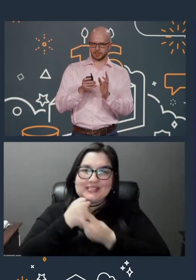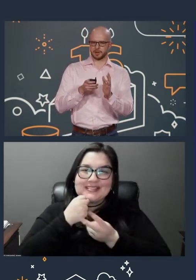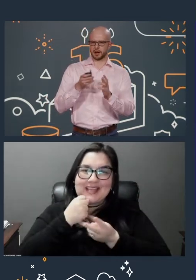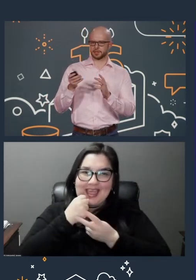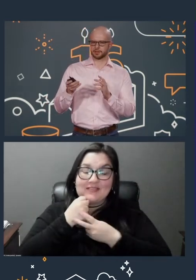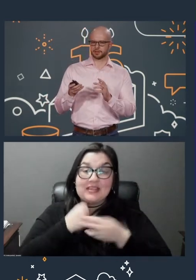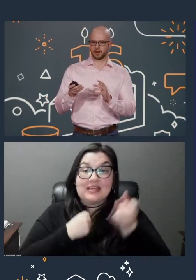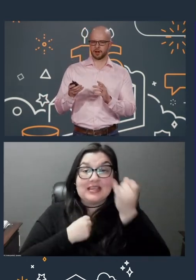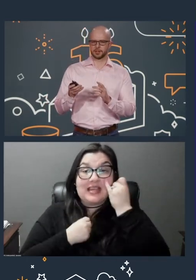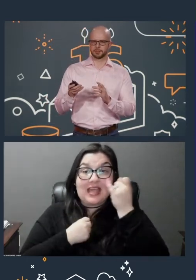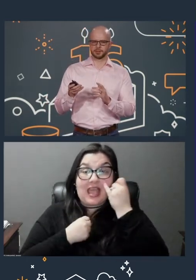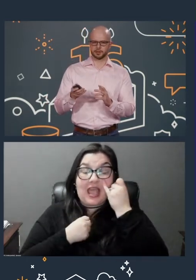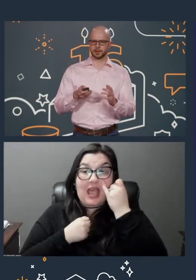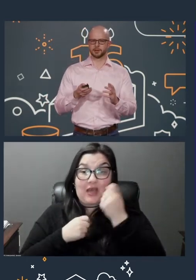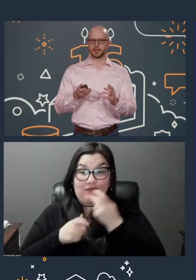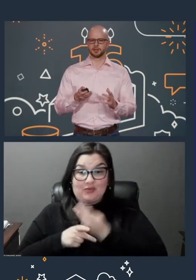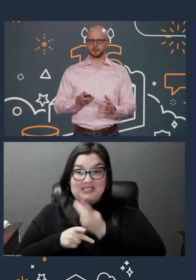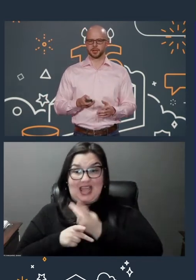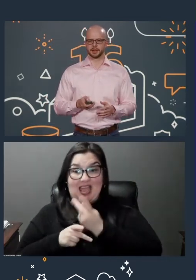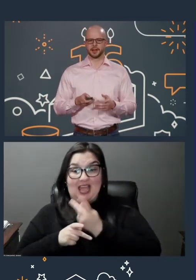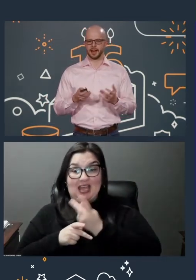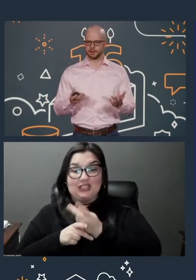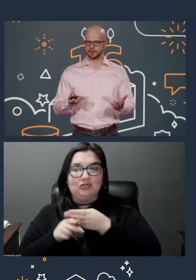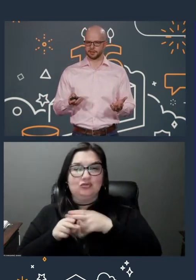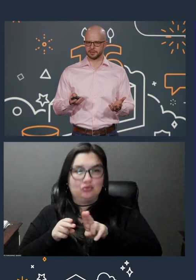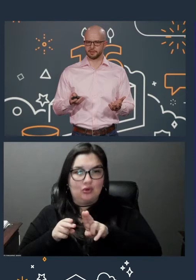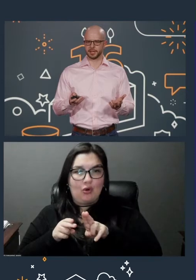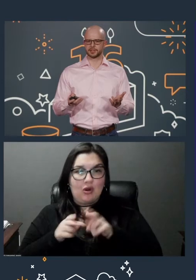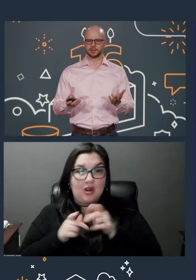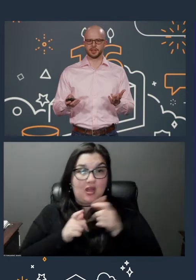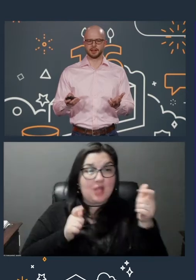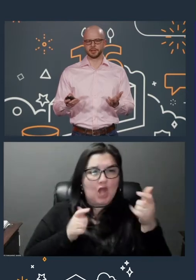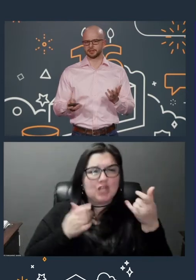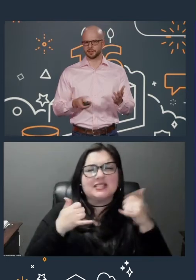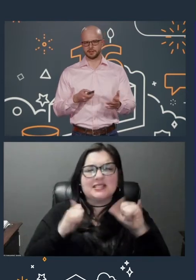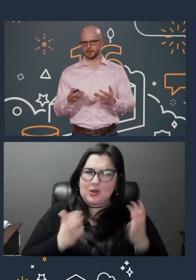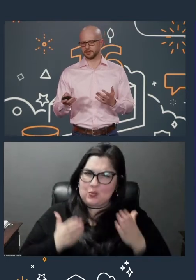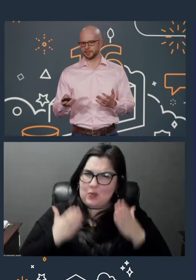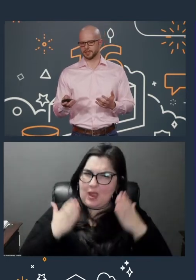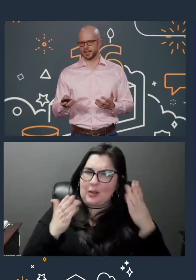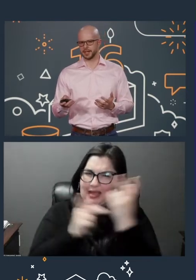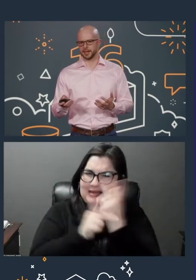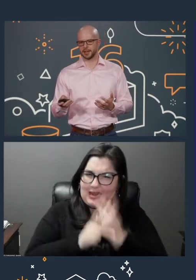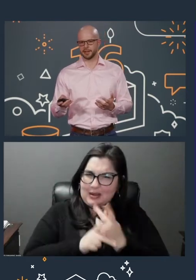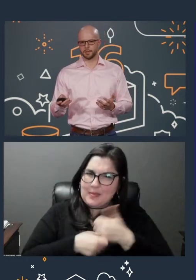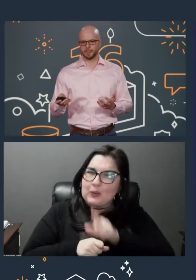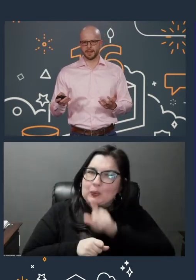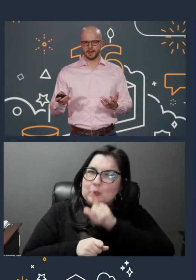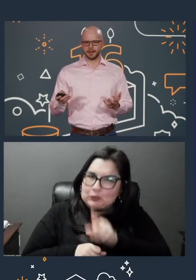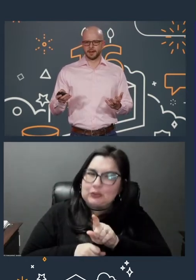but your objects are large, we still recommend doing an analysis to make sure that it makes sense to transition the data.